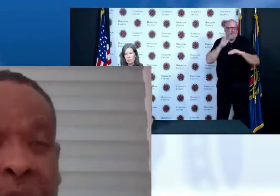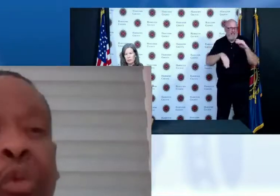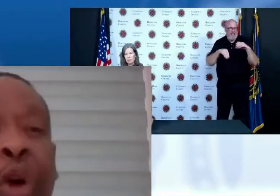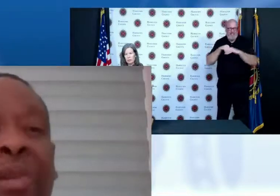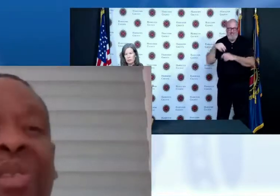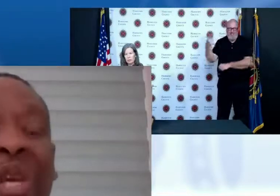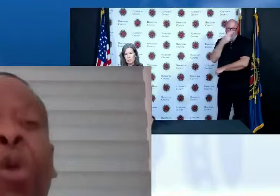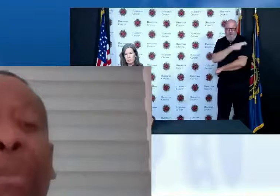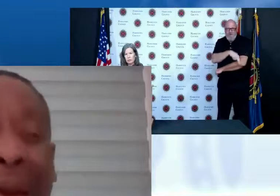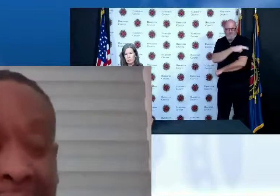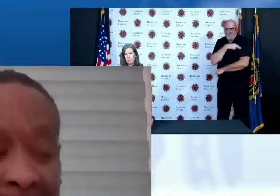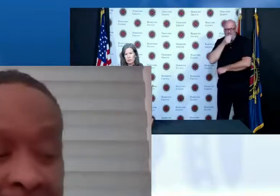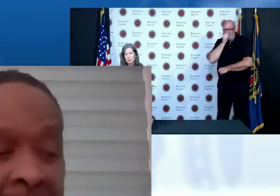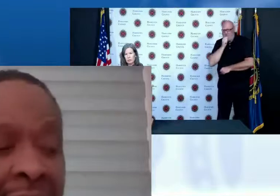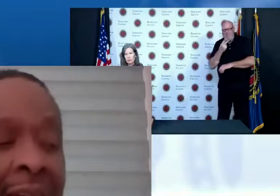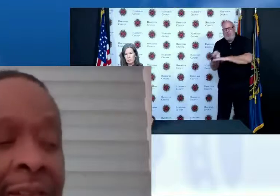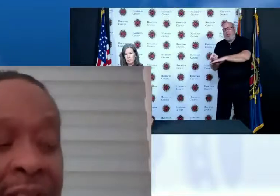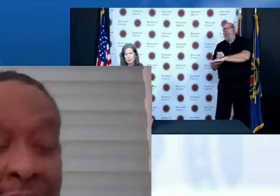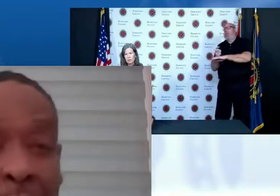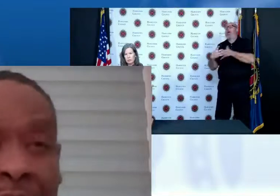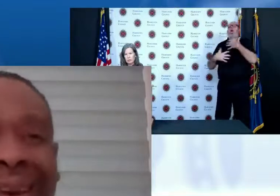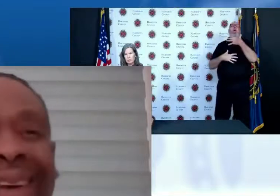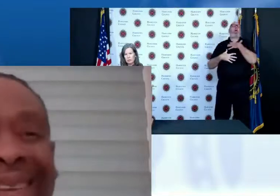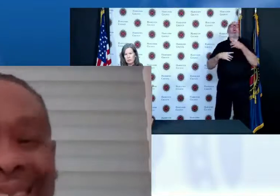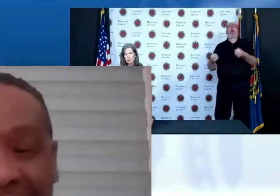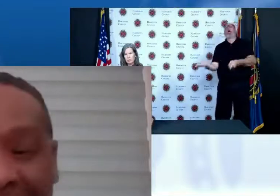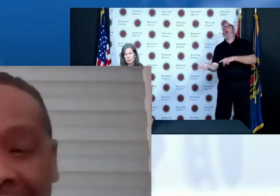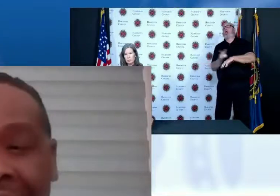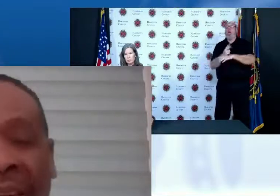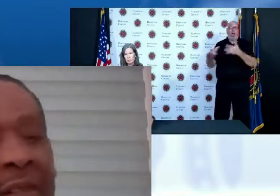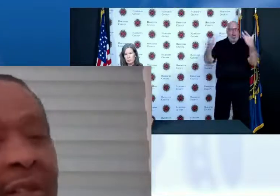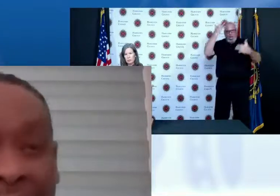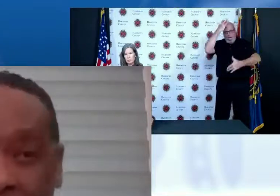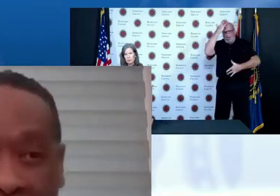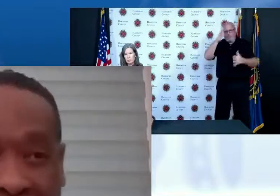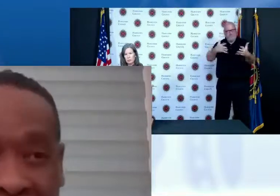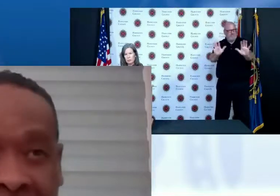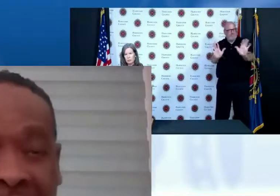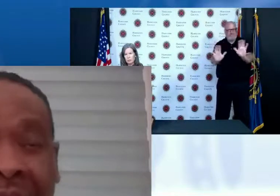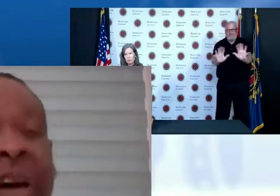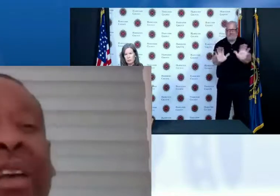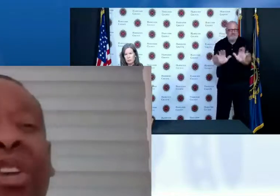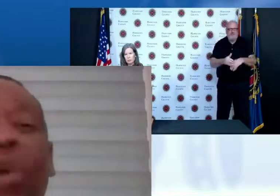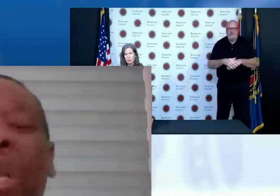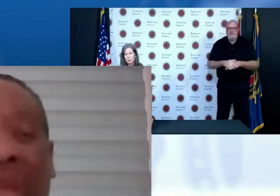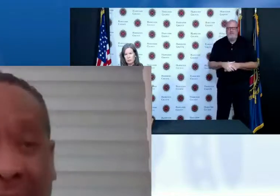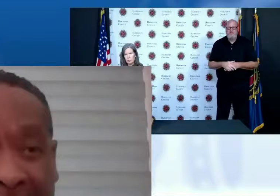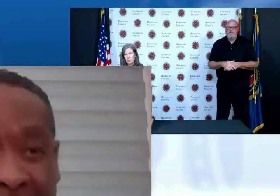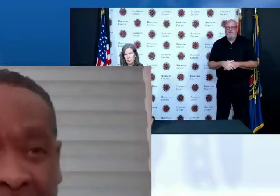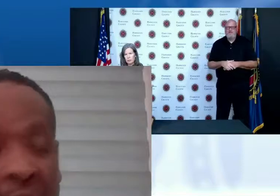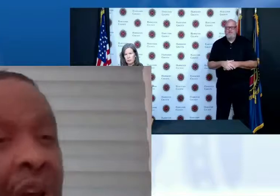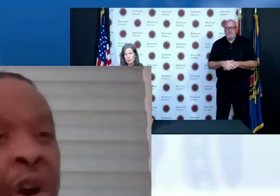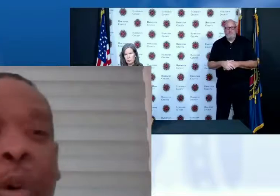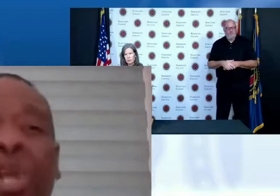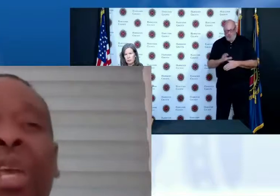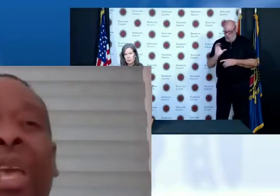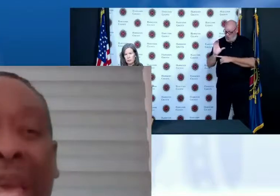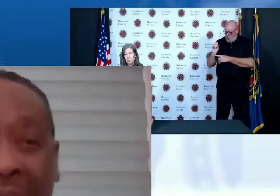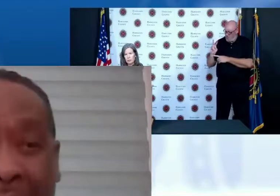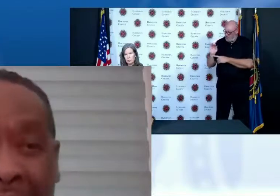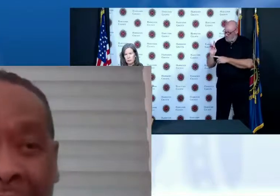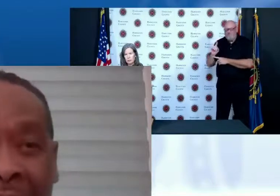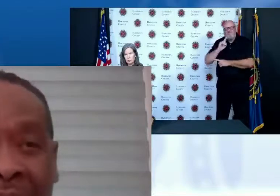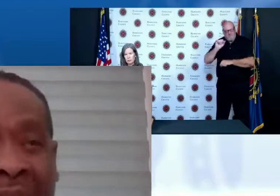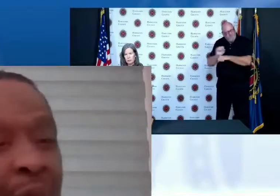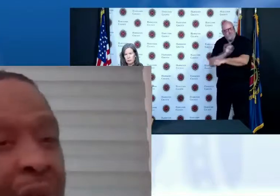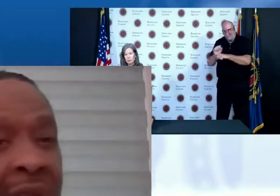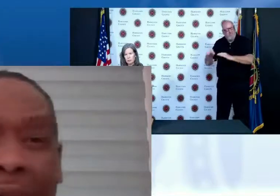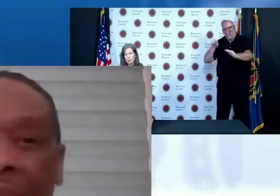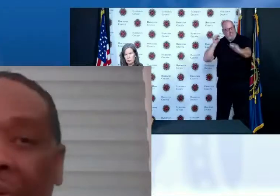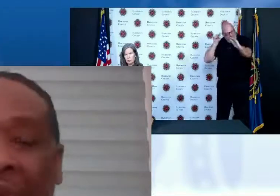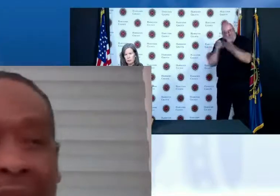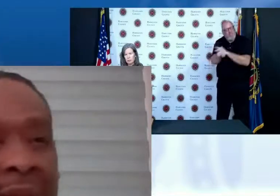with what still remains a very deadly virus and if I can do anything to encourage anybody to not take